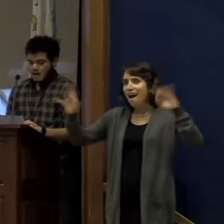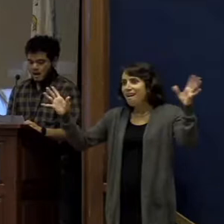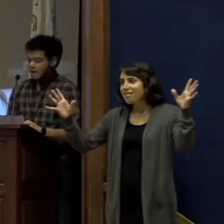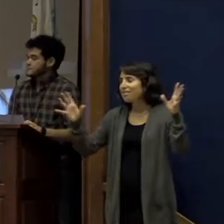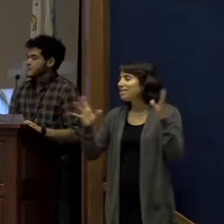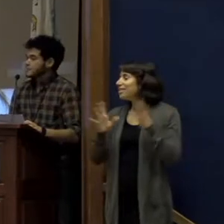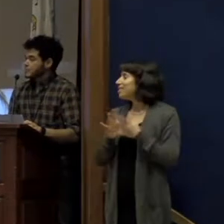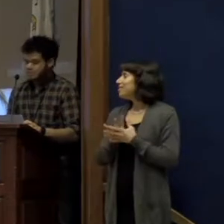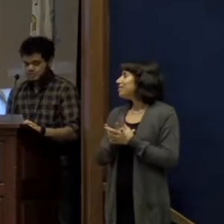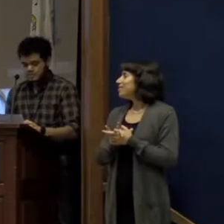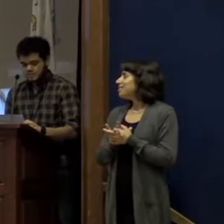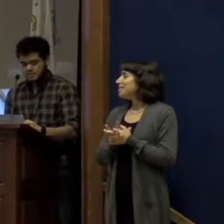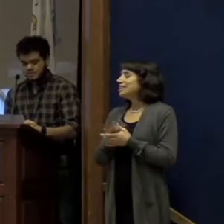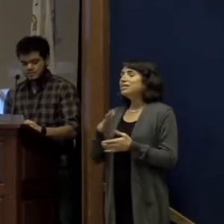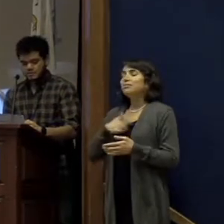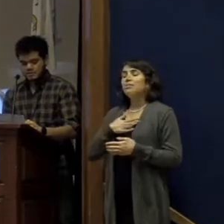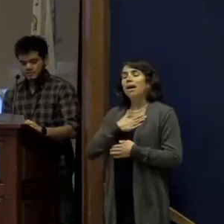It's my pleasure to be introducing Dr.